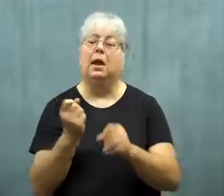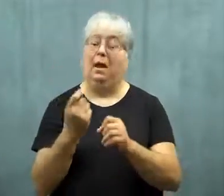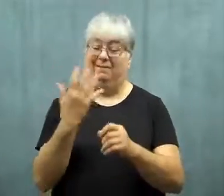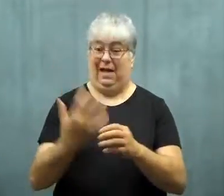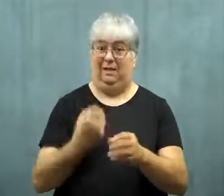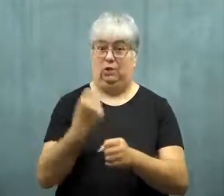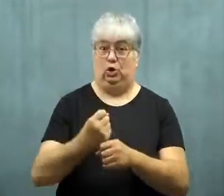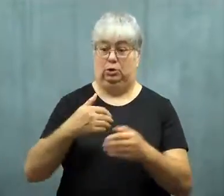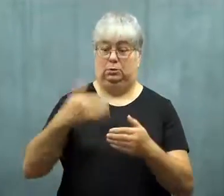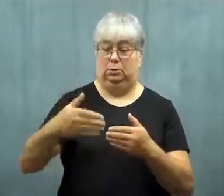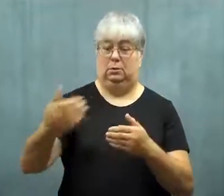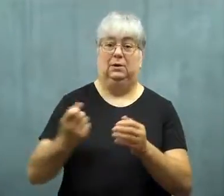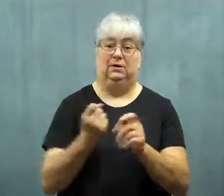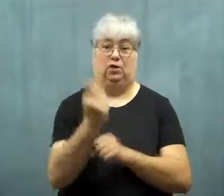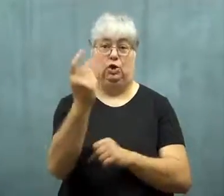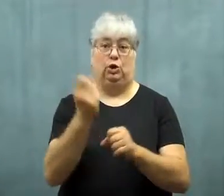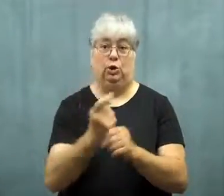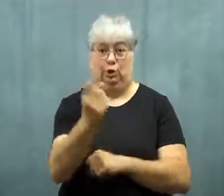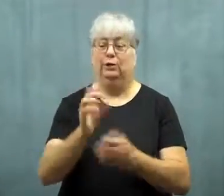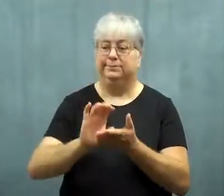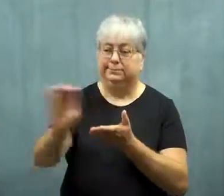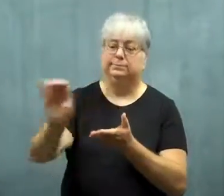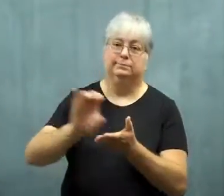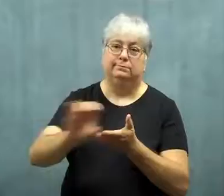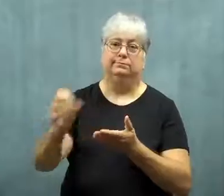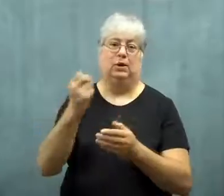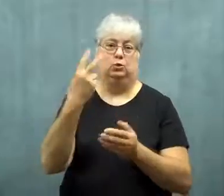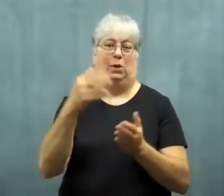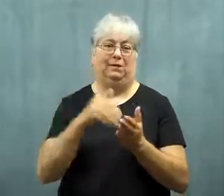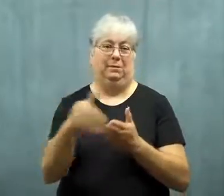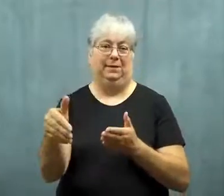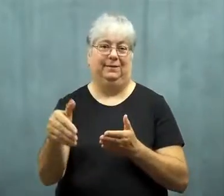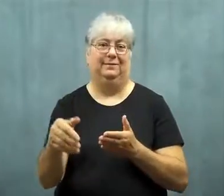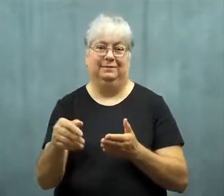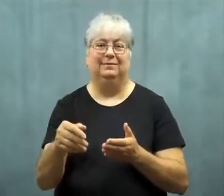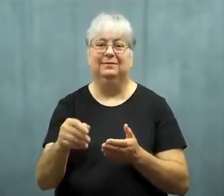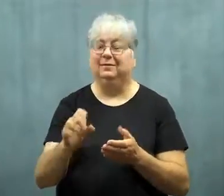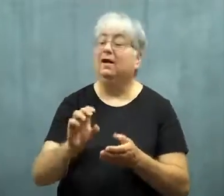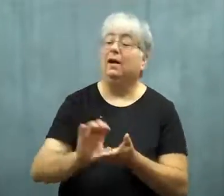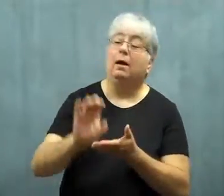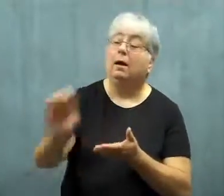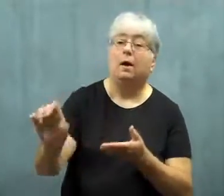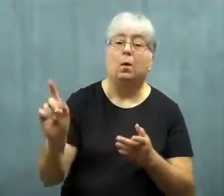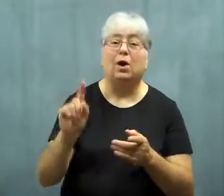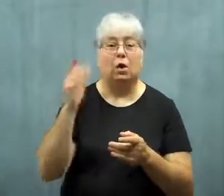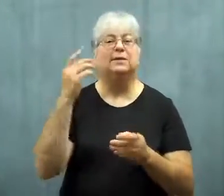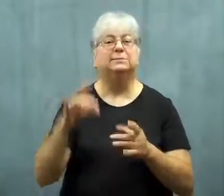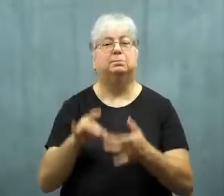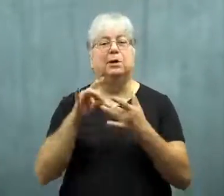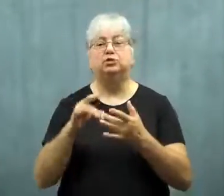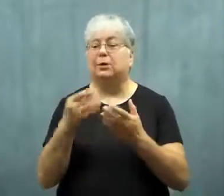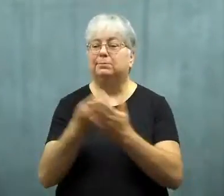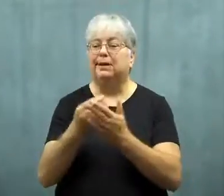$12 million will be paid per year for five years.